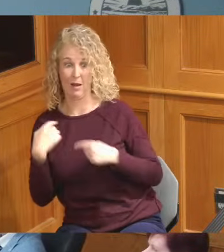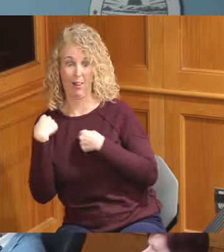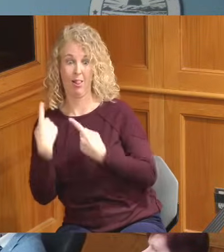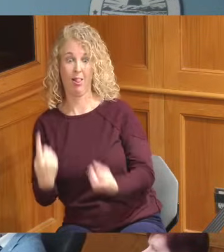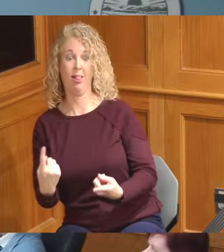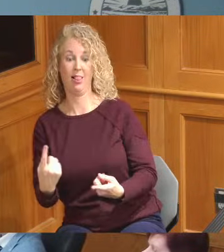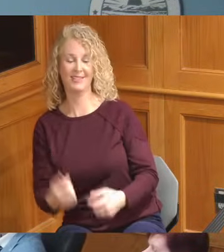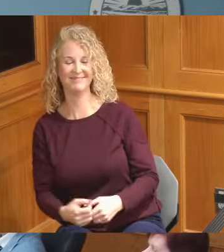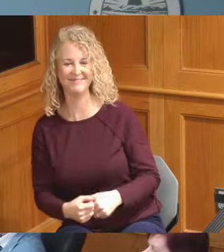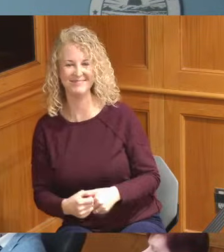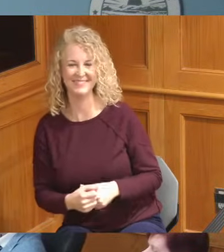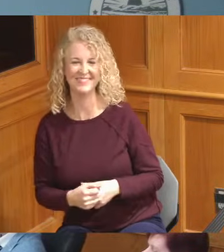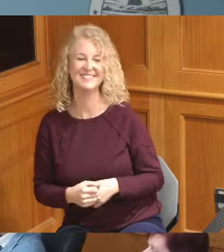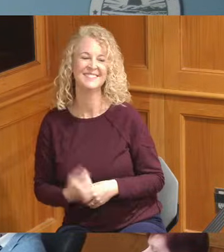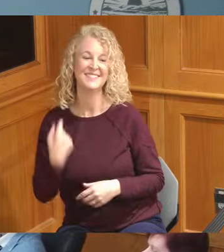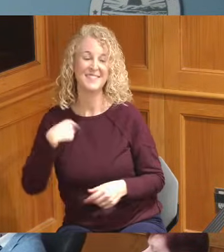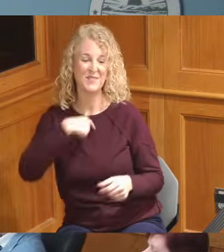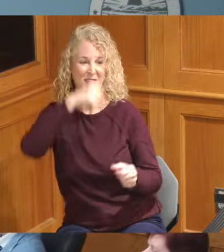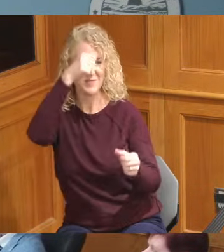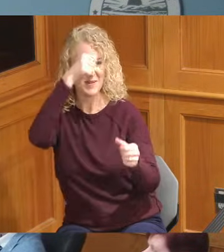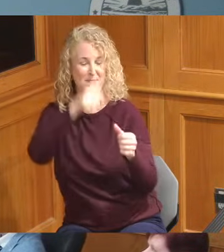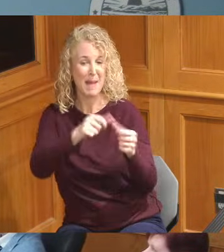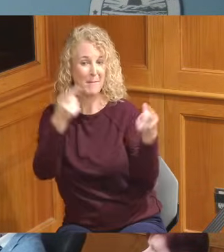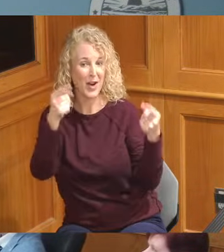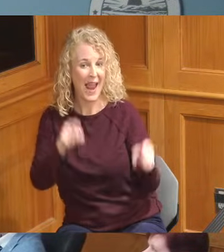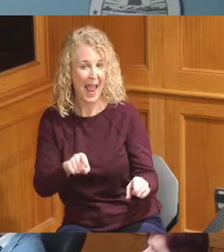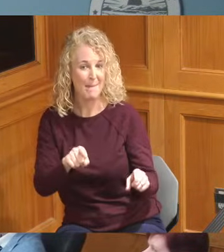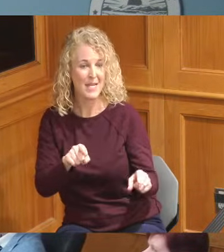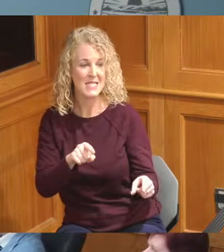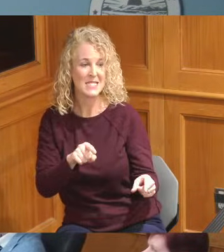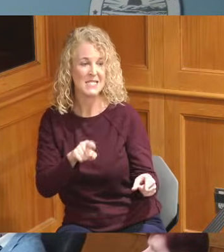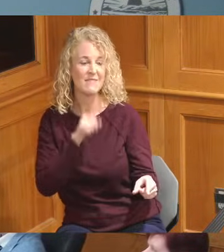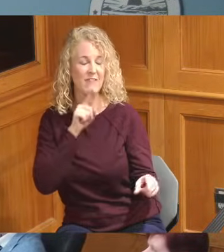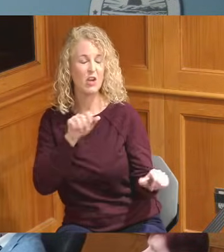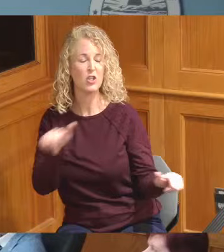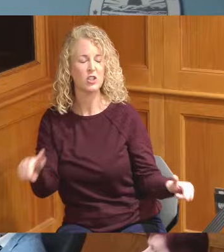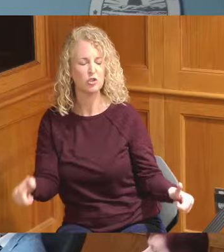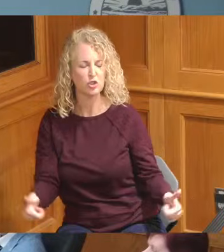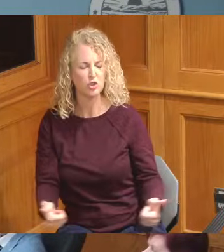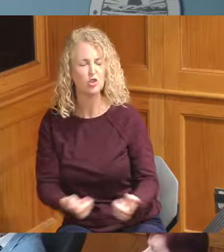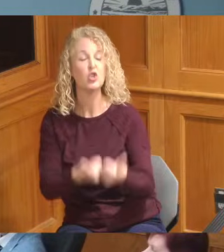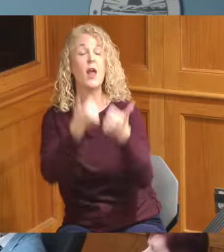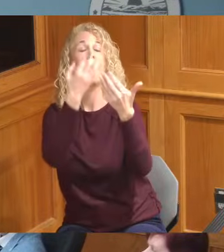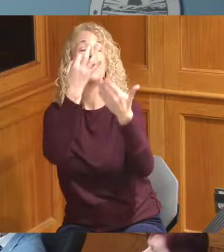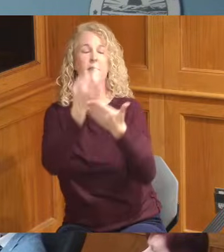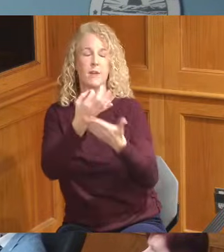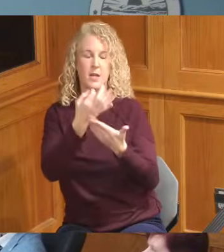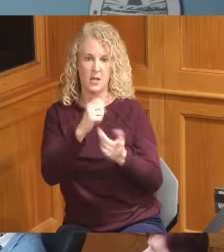like me, uh, remember that was during some very challenging financial times as well and we were